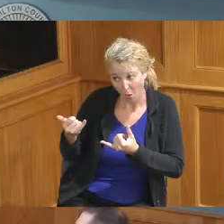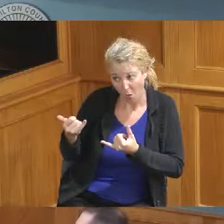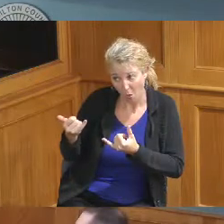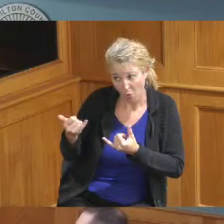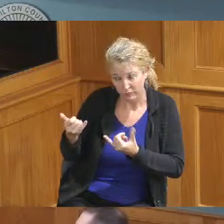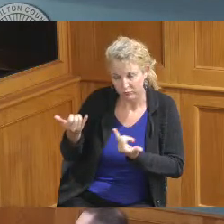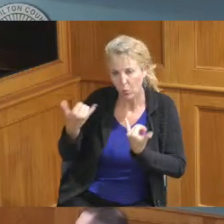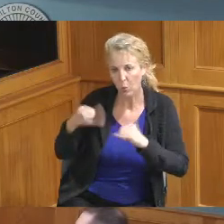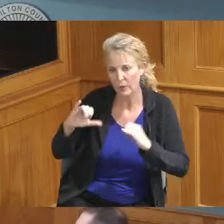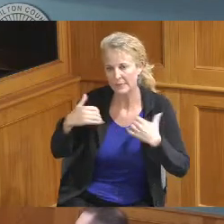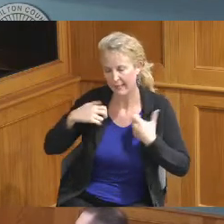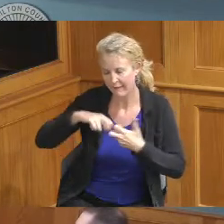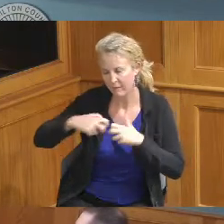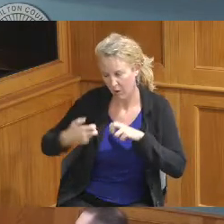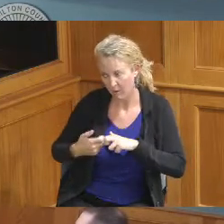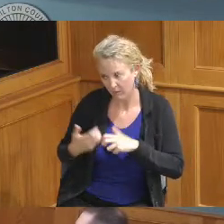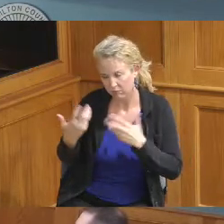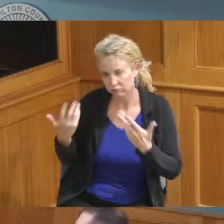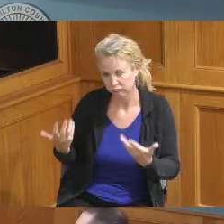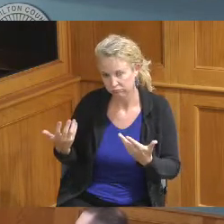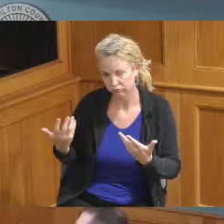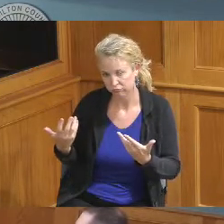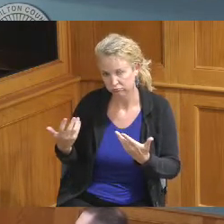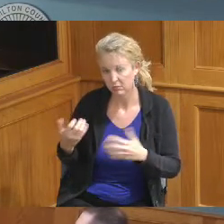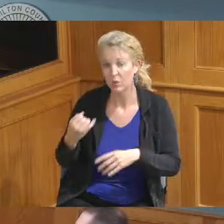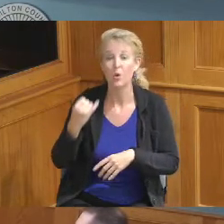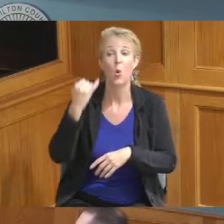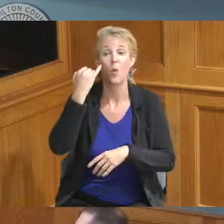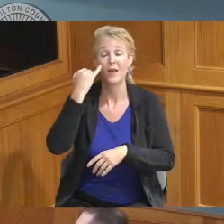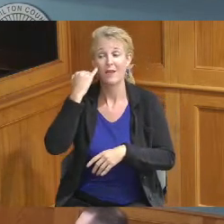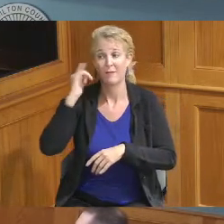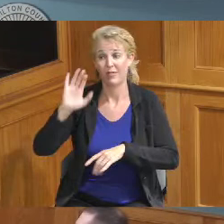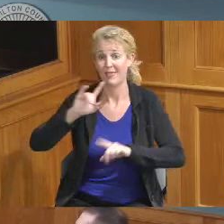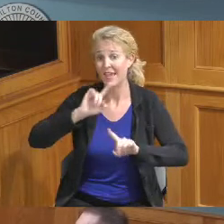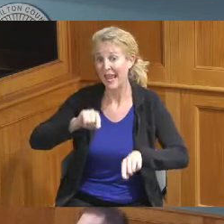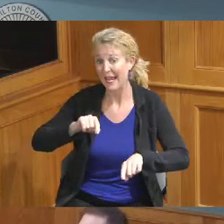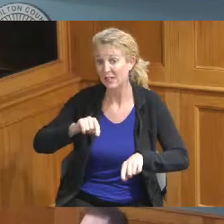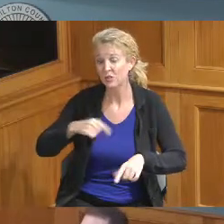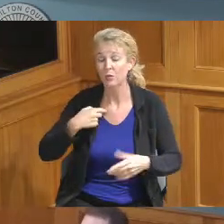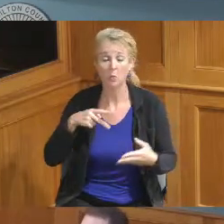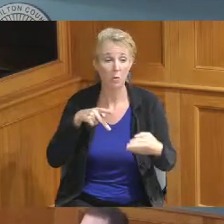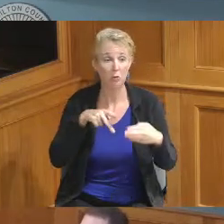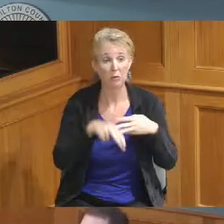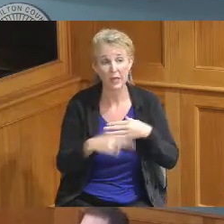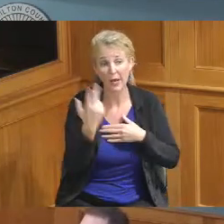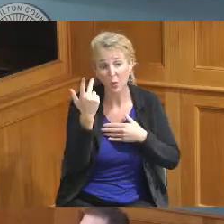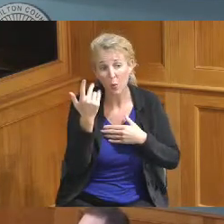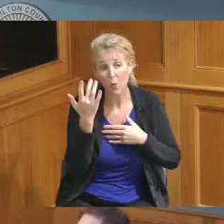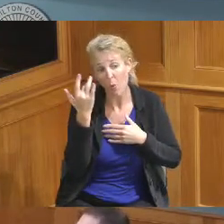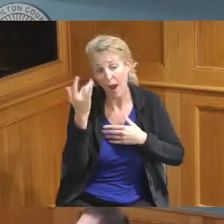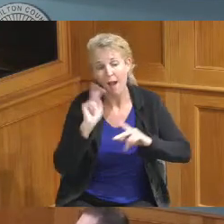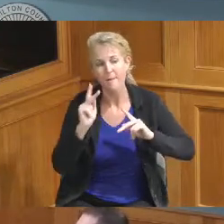a pipeline so we need to if if the answer is we want to cut it CU we got a pipeline then even if